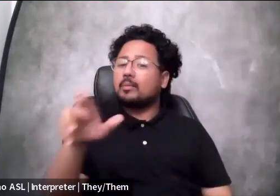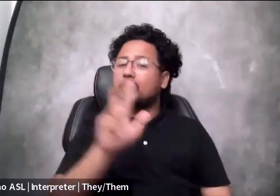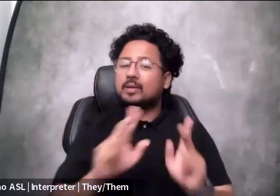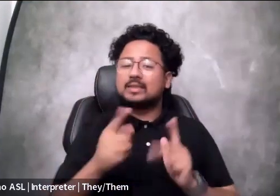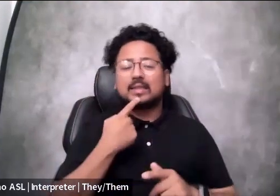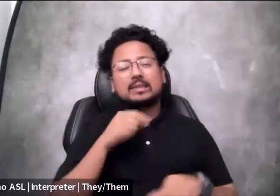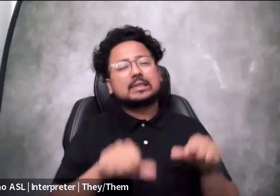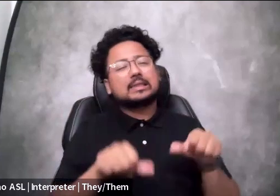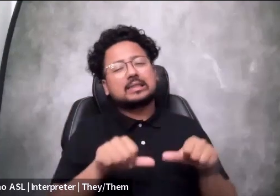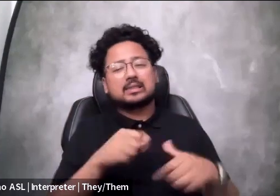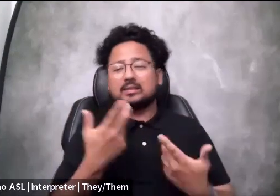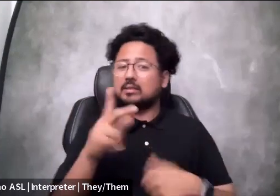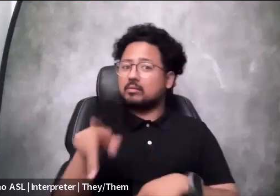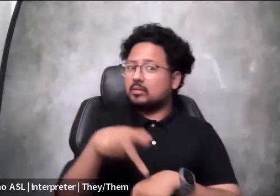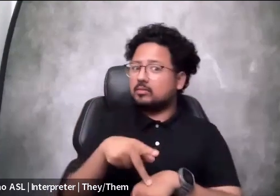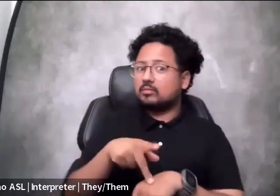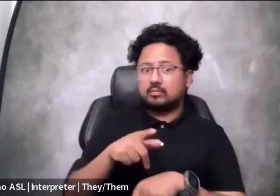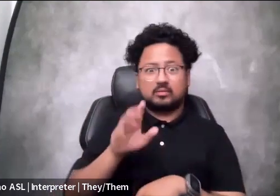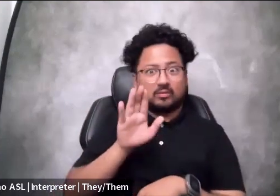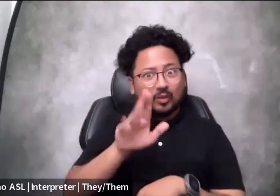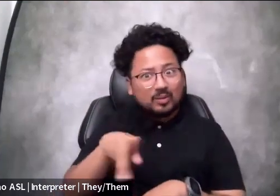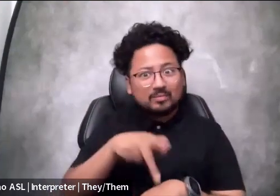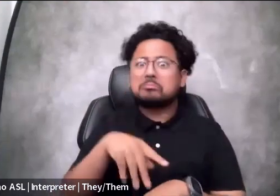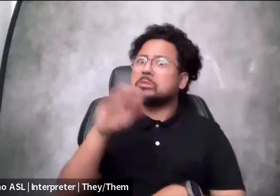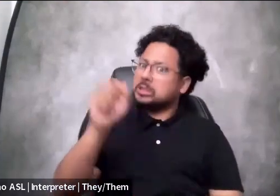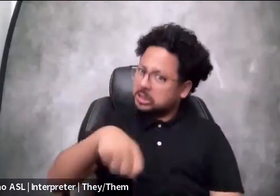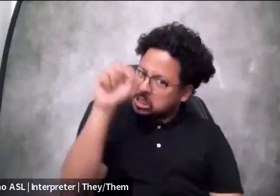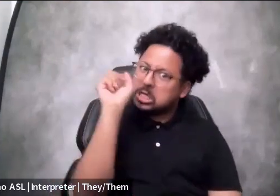is principal like, yep, she's a huge dike.